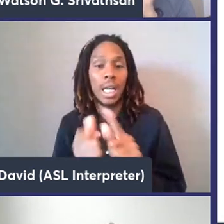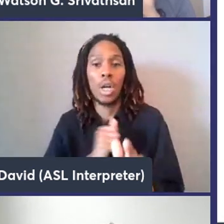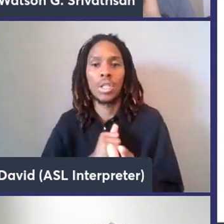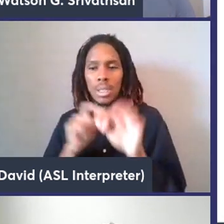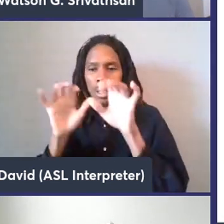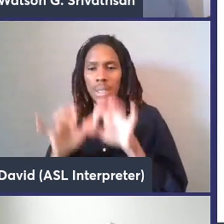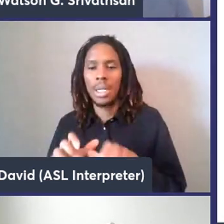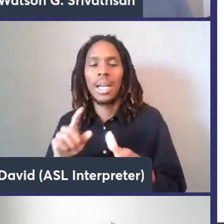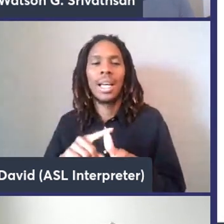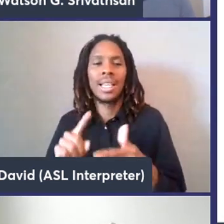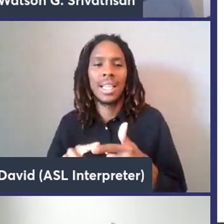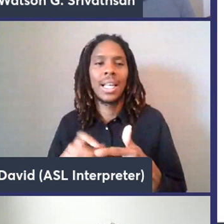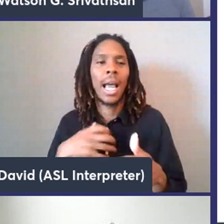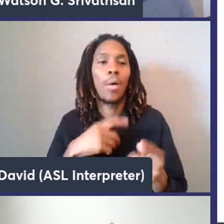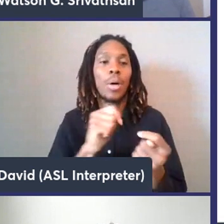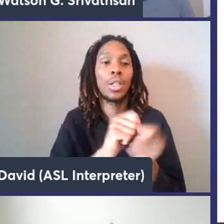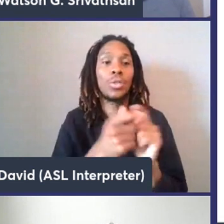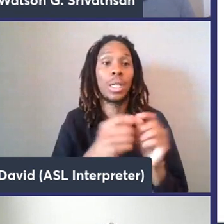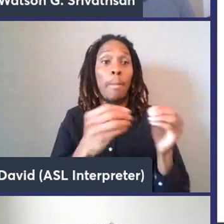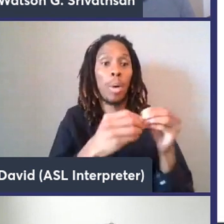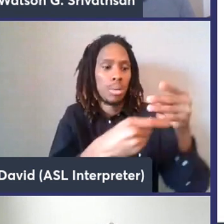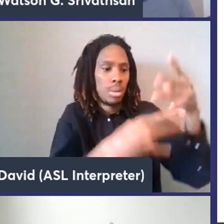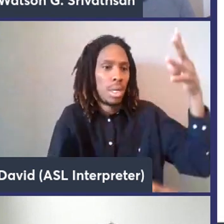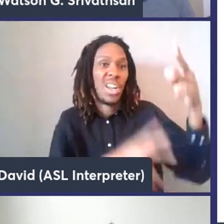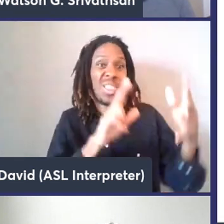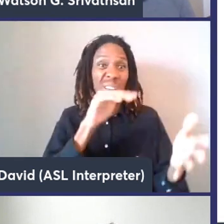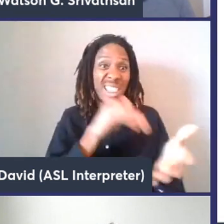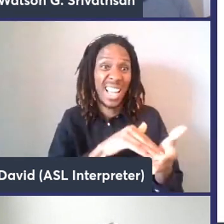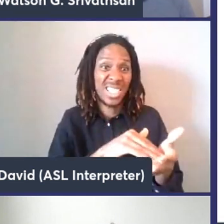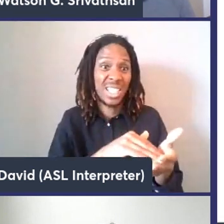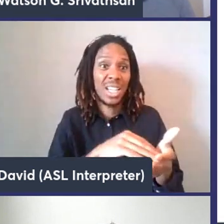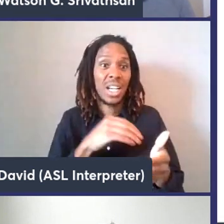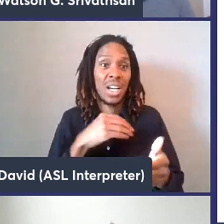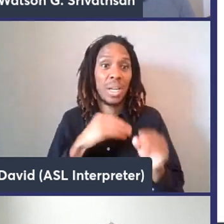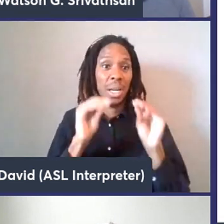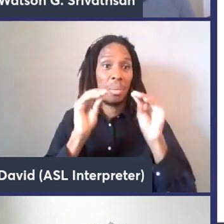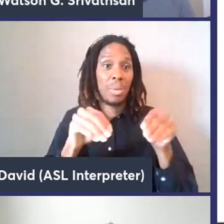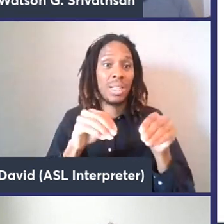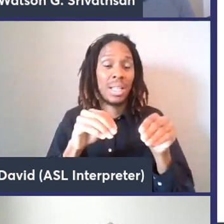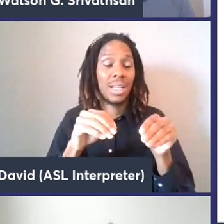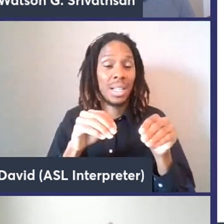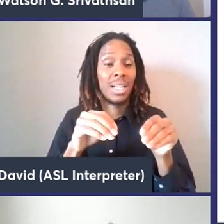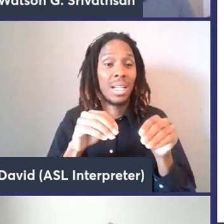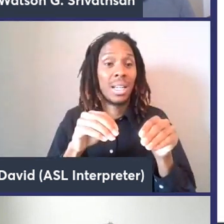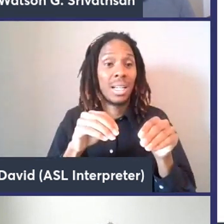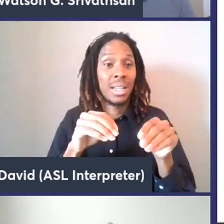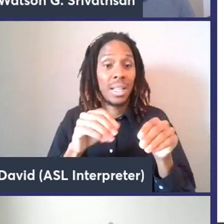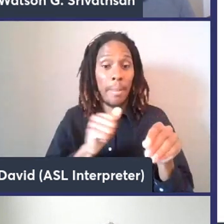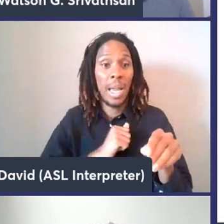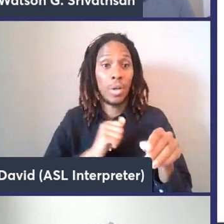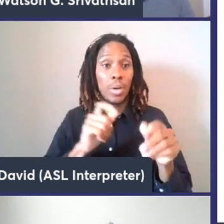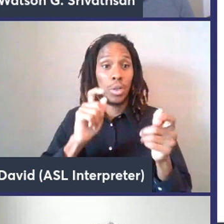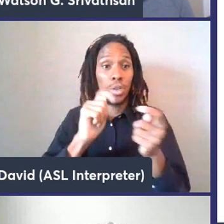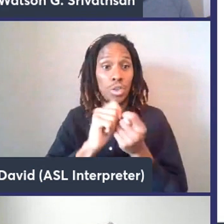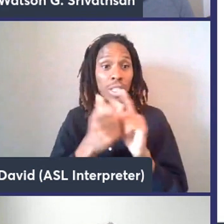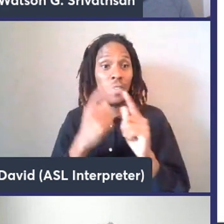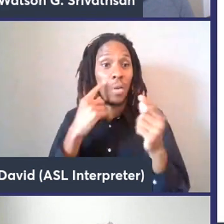I wanna translate 3,000 others, we could put that manual translation in there as the parallel data and translate the 3,000 automatically,